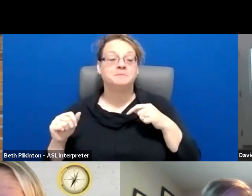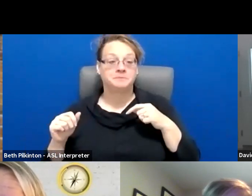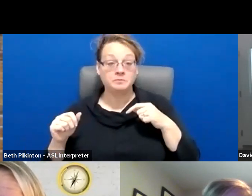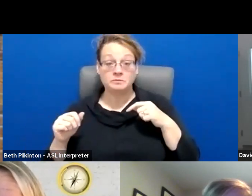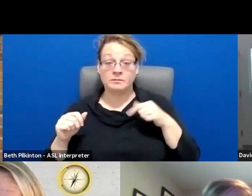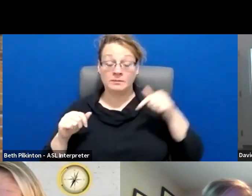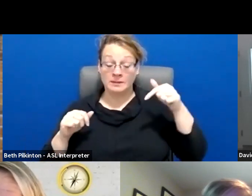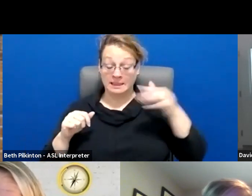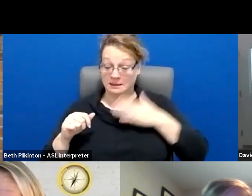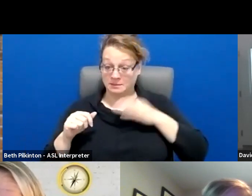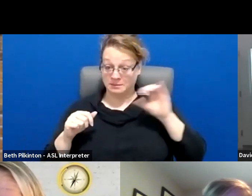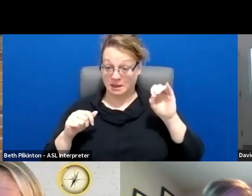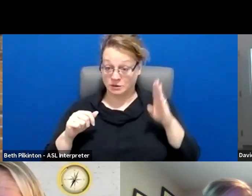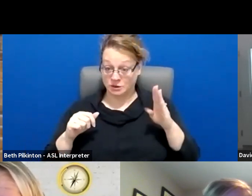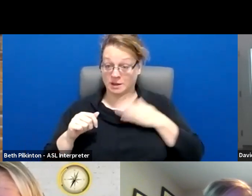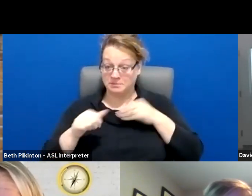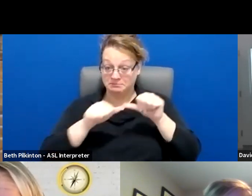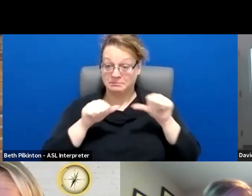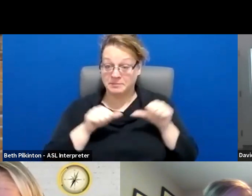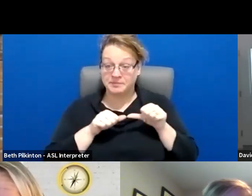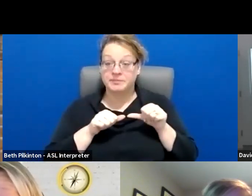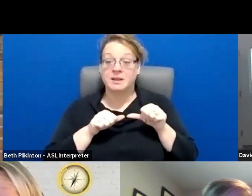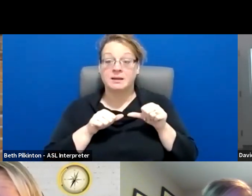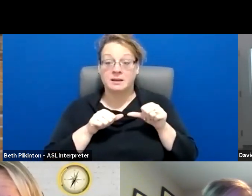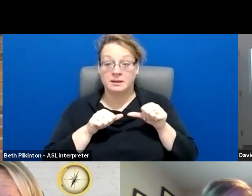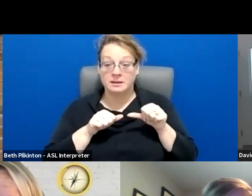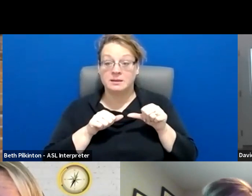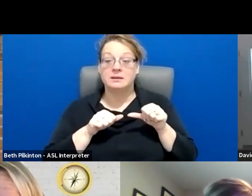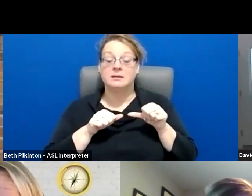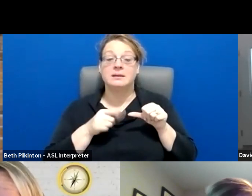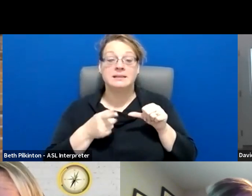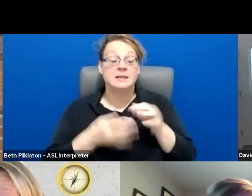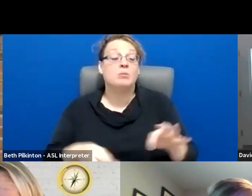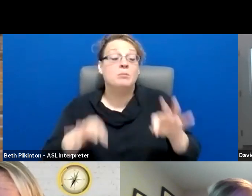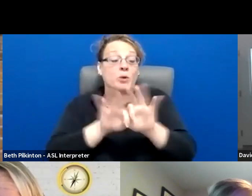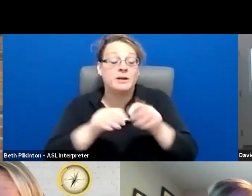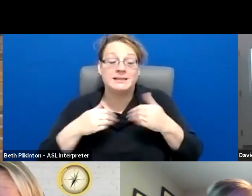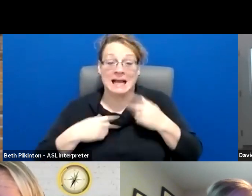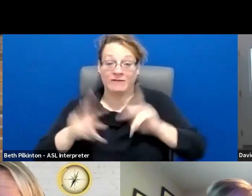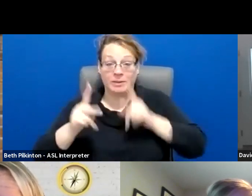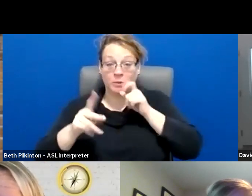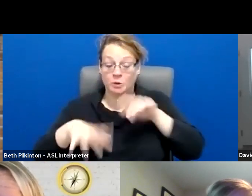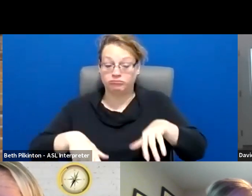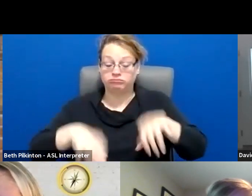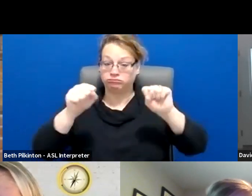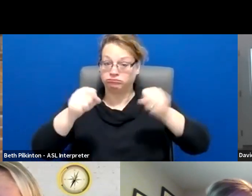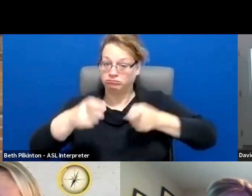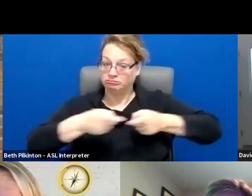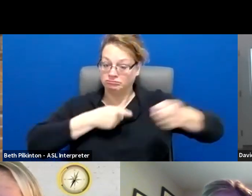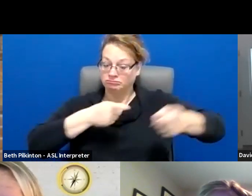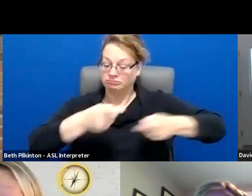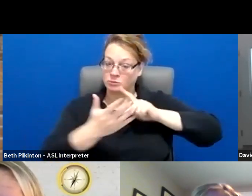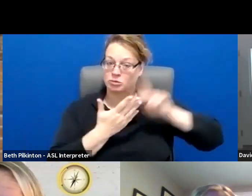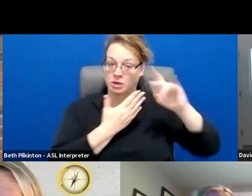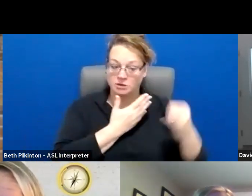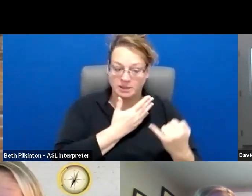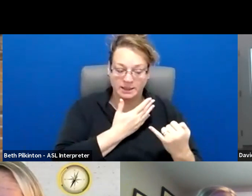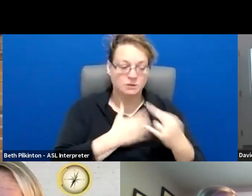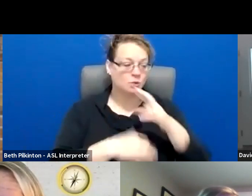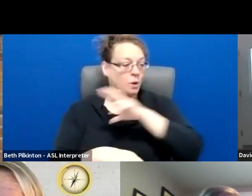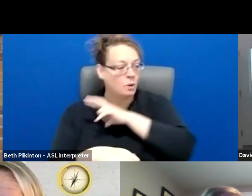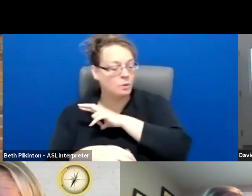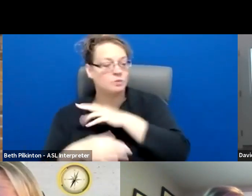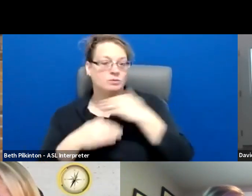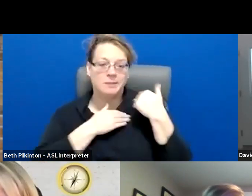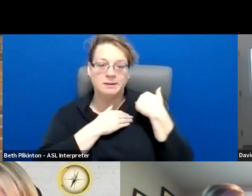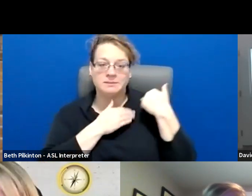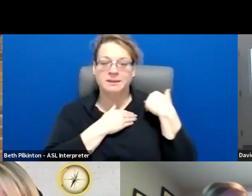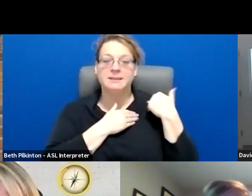In my role I am focused on hiring individuals who are neuro-divergent.